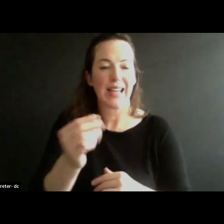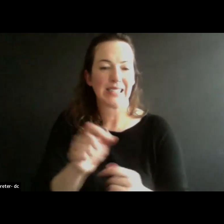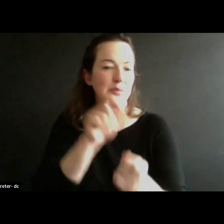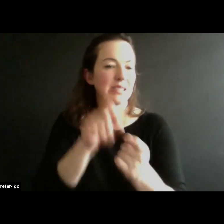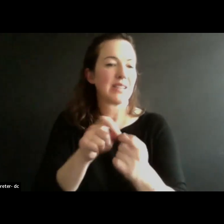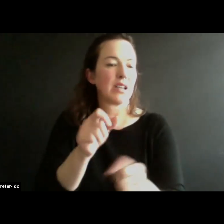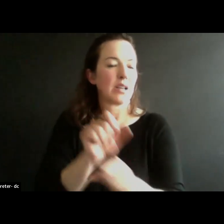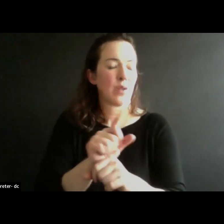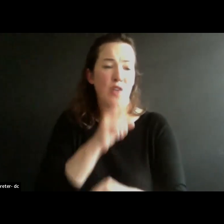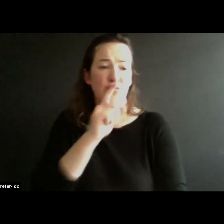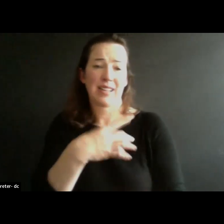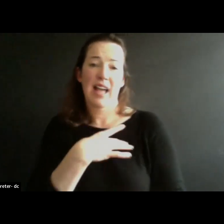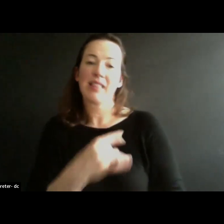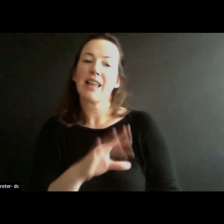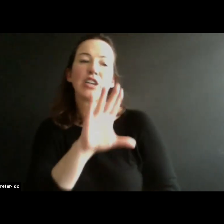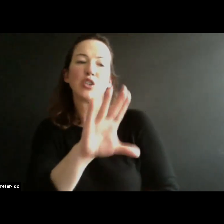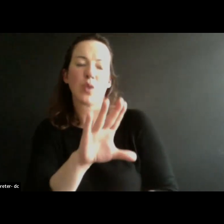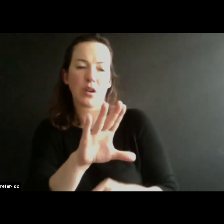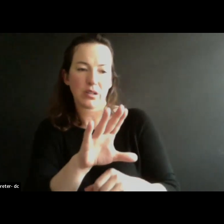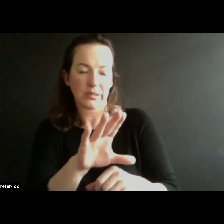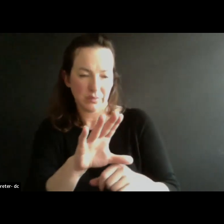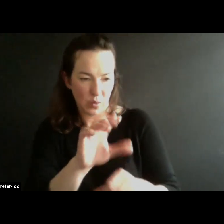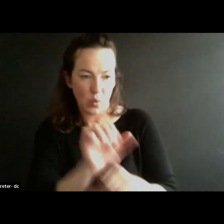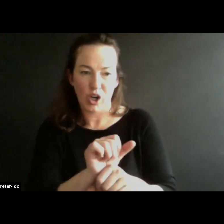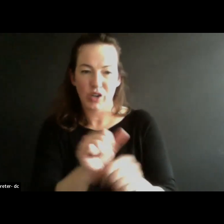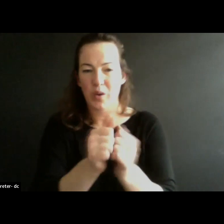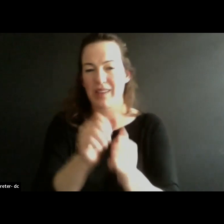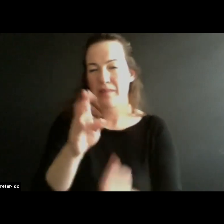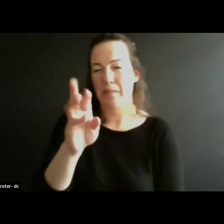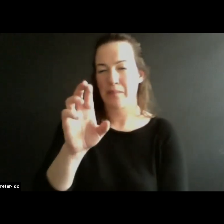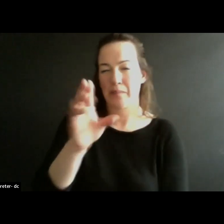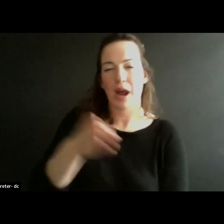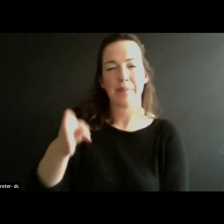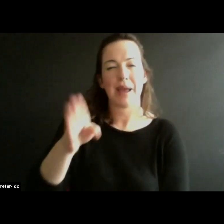I really like the what you're doing with the broadband boot camps. And I'm curious, because